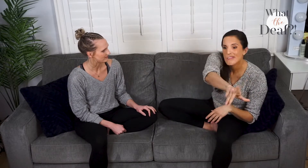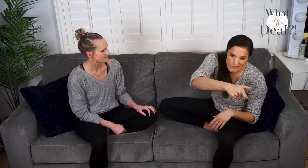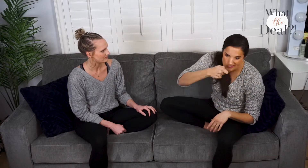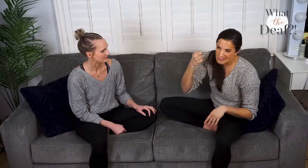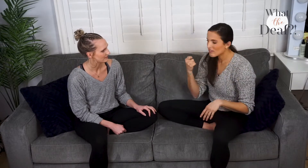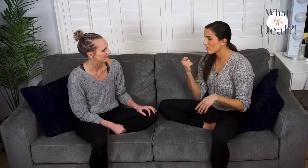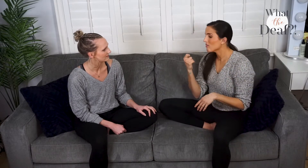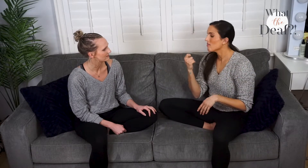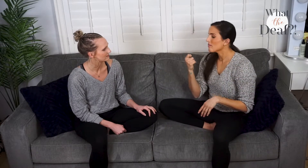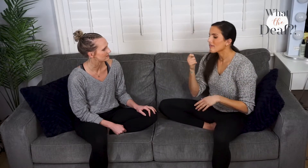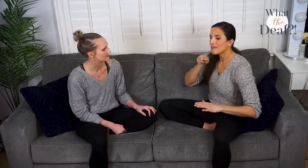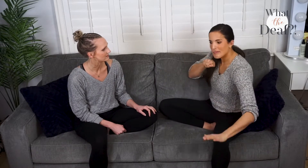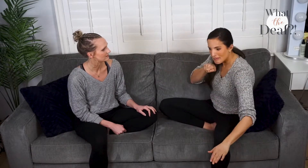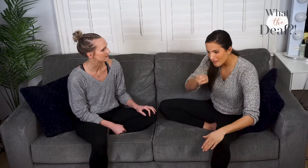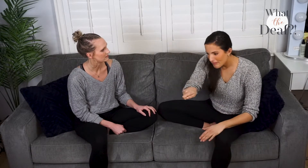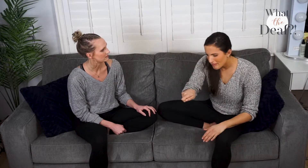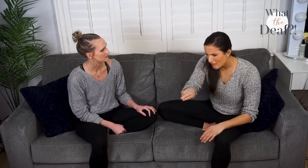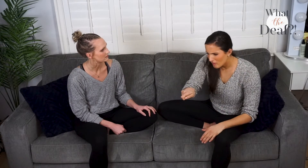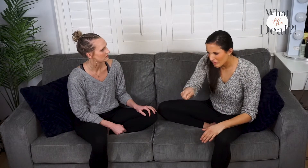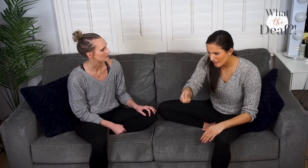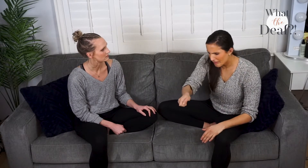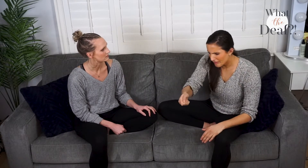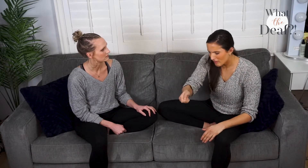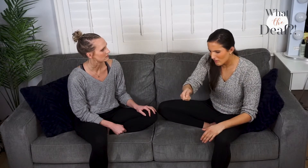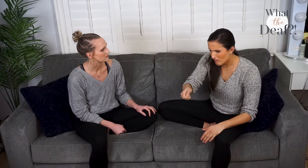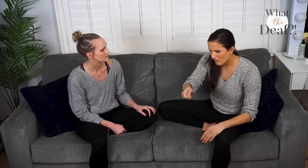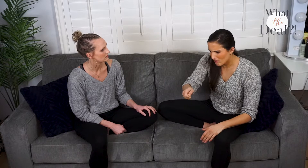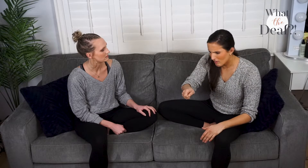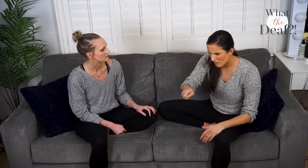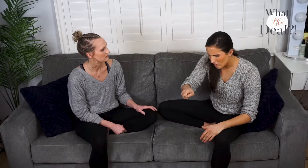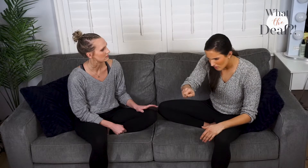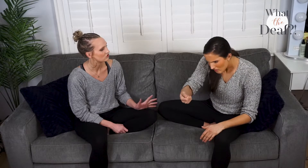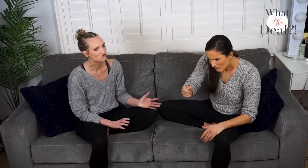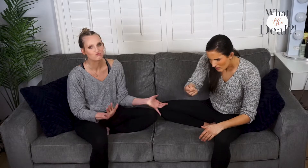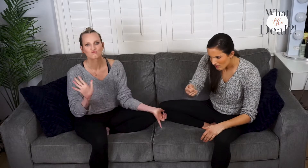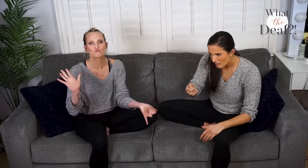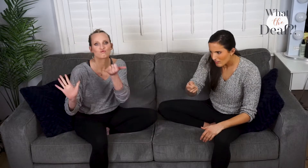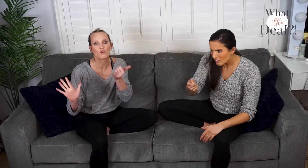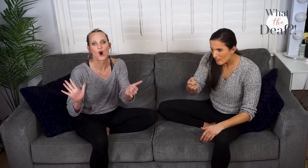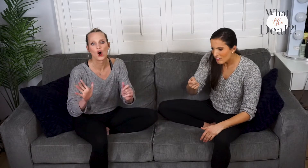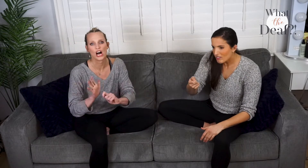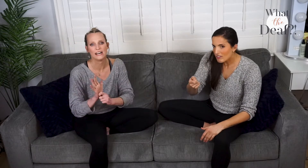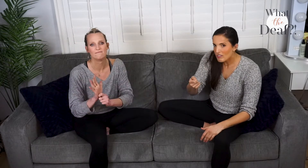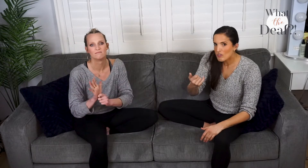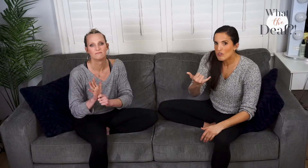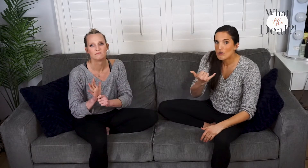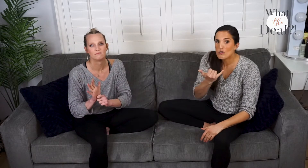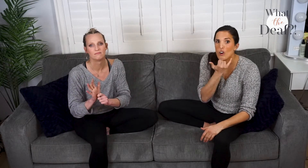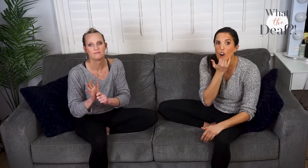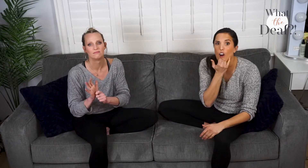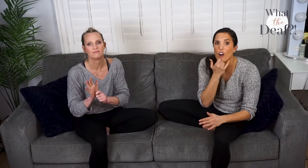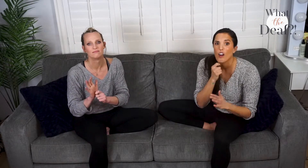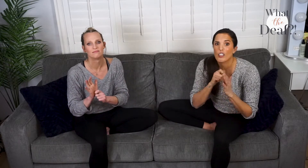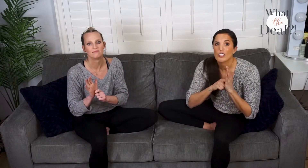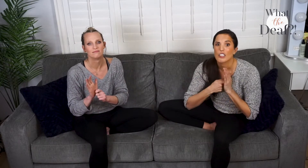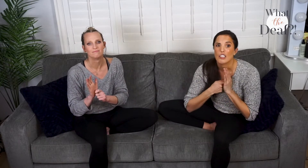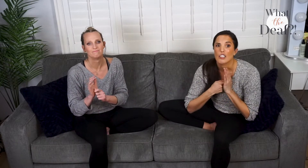I took the key and put it in the door and it wasn't working. It was the wrong key.